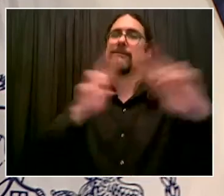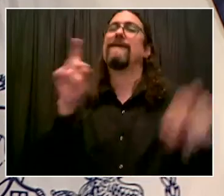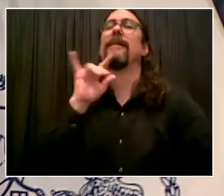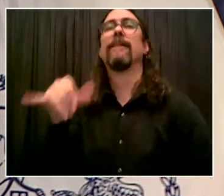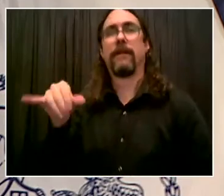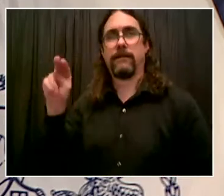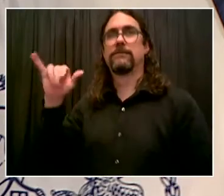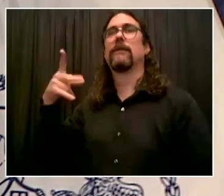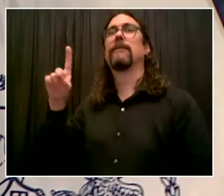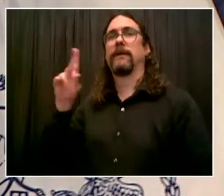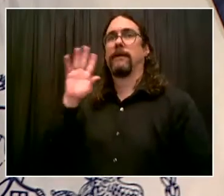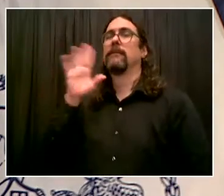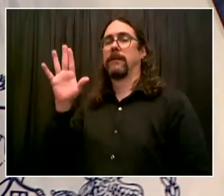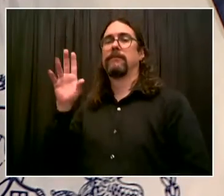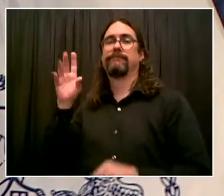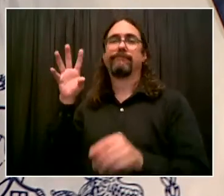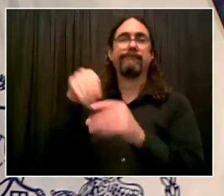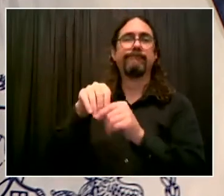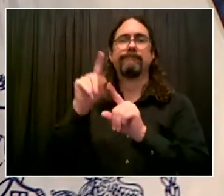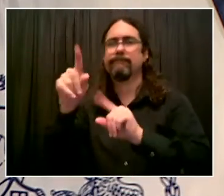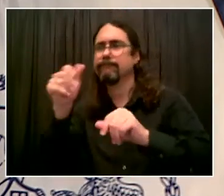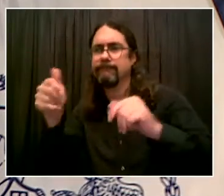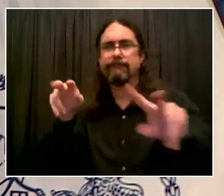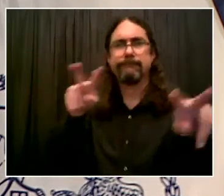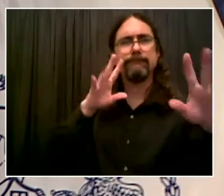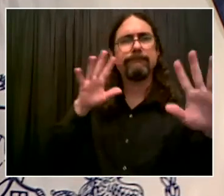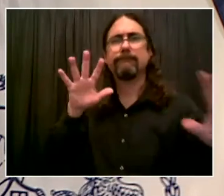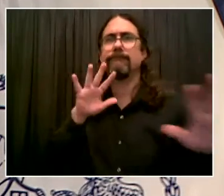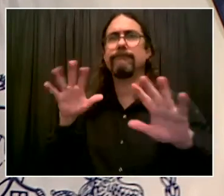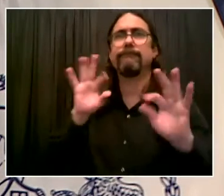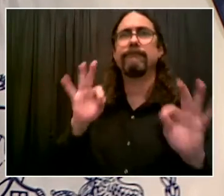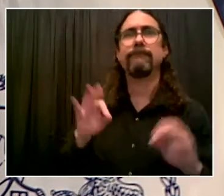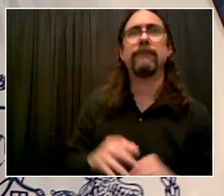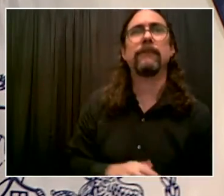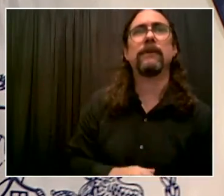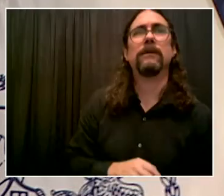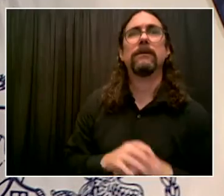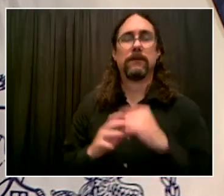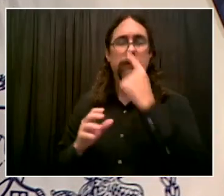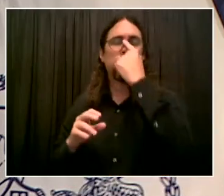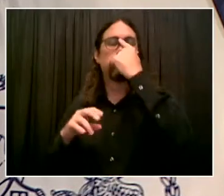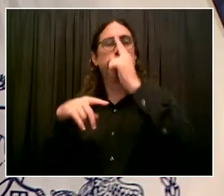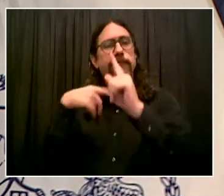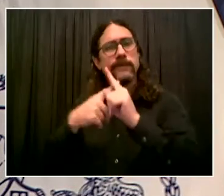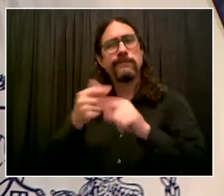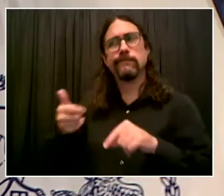WITH THE ANTI- VIOLENCE ON THE GROUND.